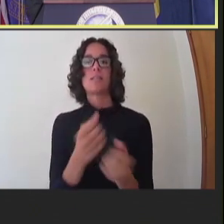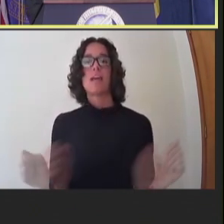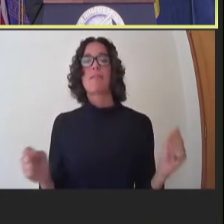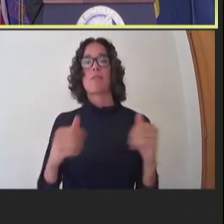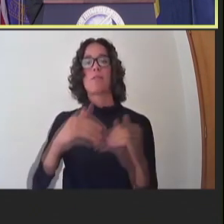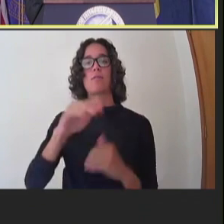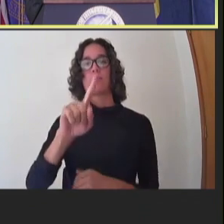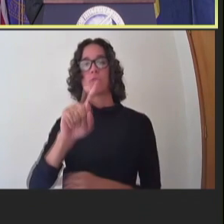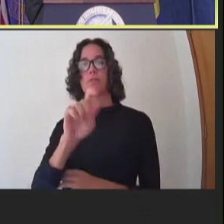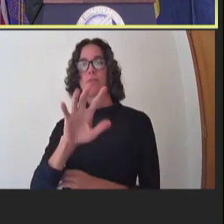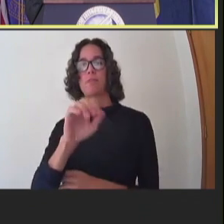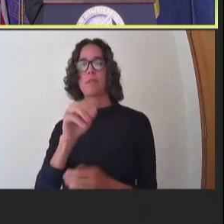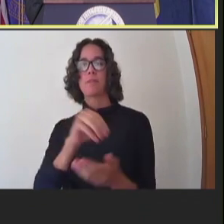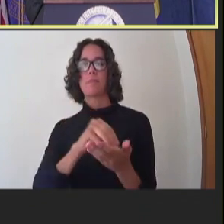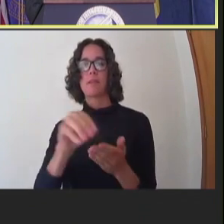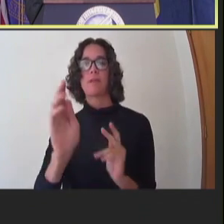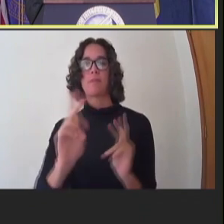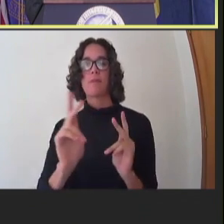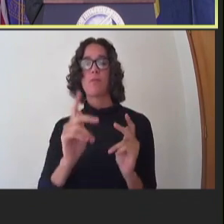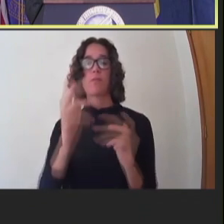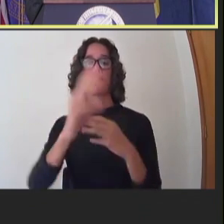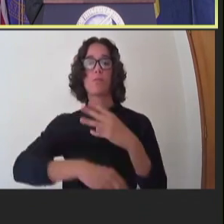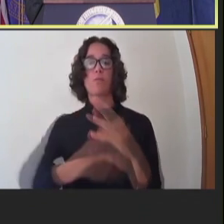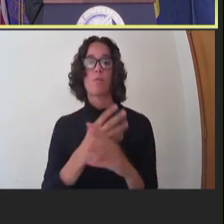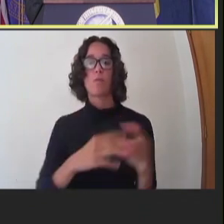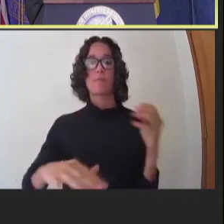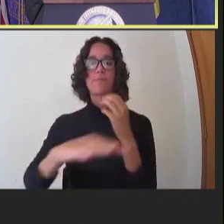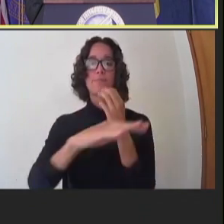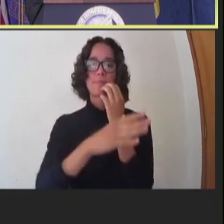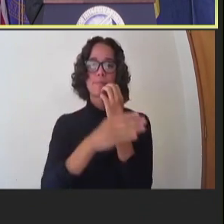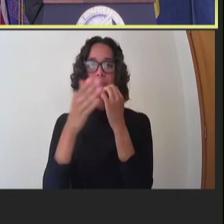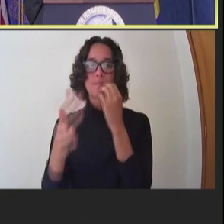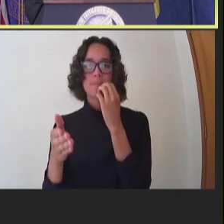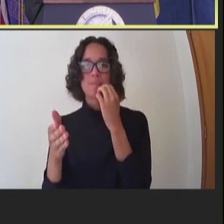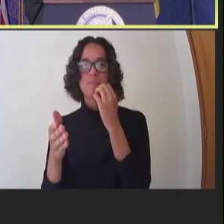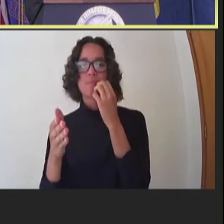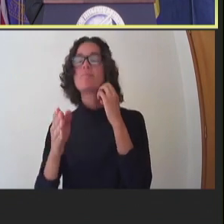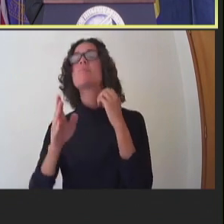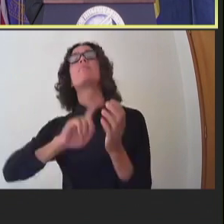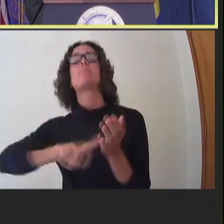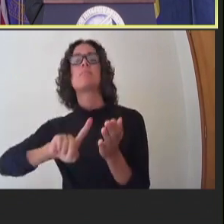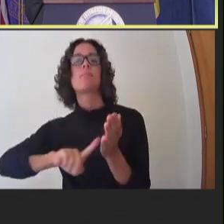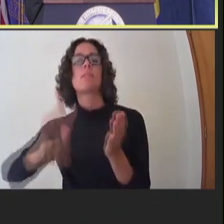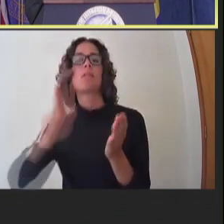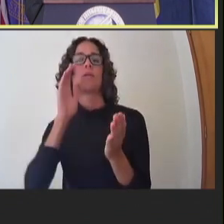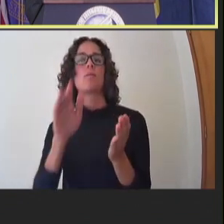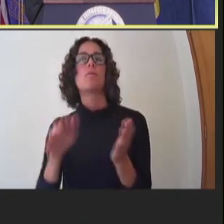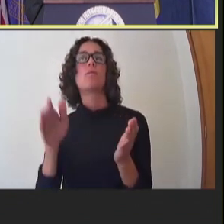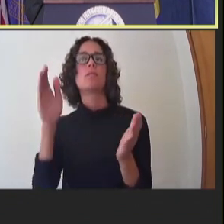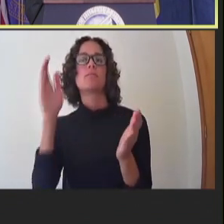worldwide. We'll then hear about research on switching arms between COVID-19 vaccine doses.